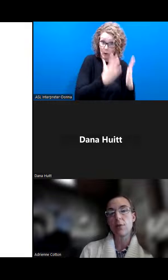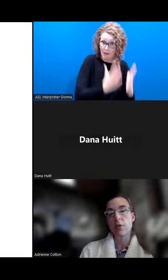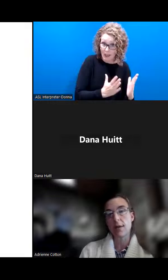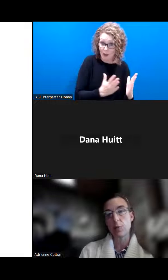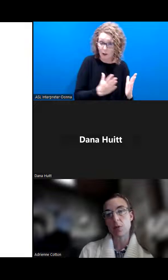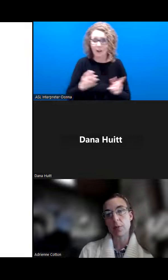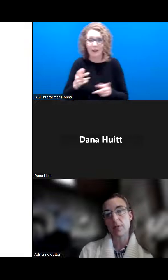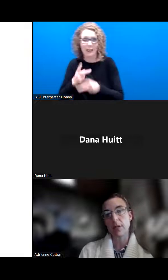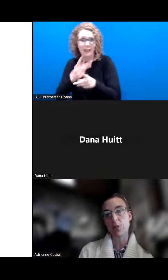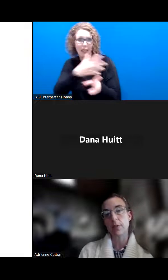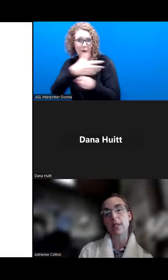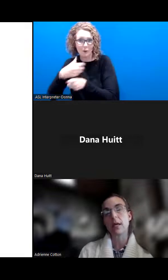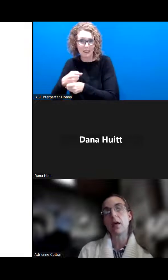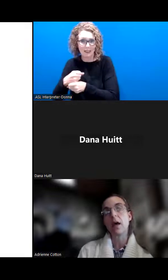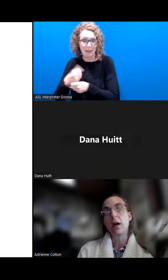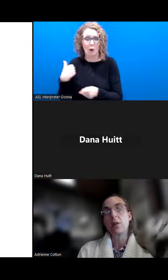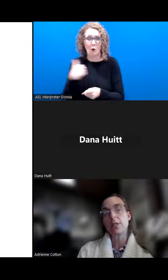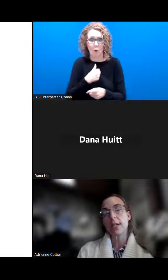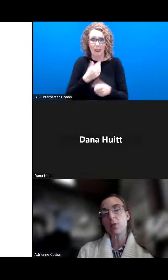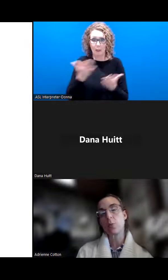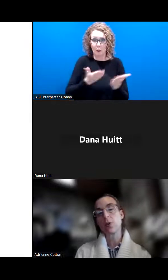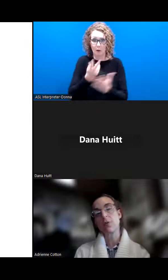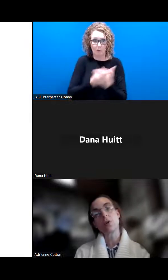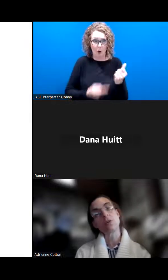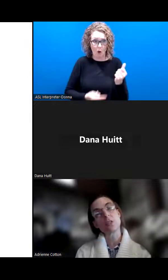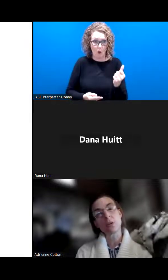love and energy for our own families when we get home. So maintaining